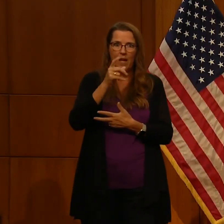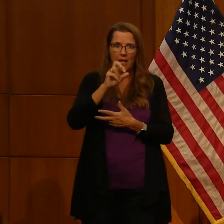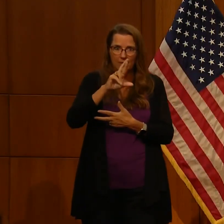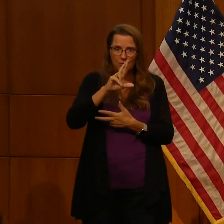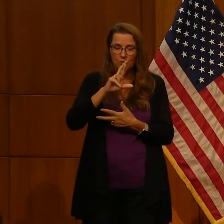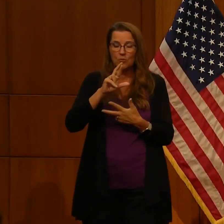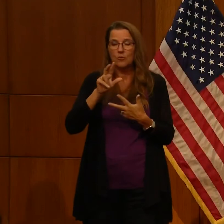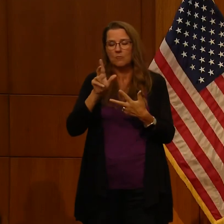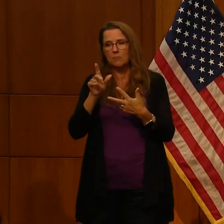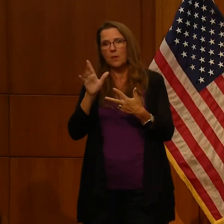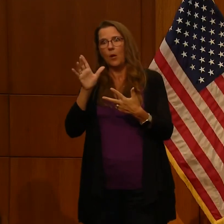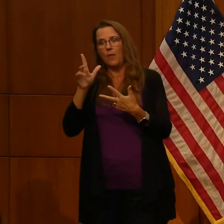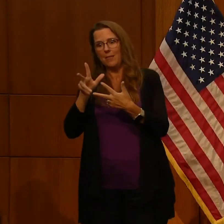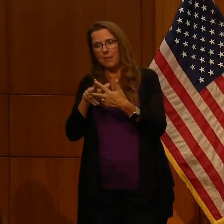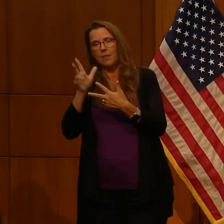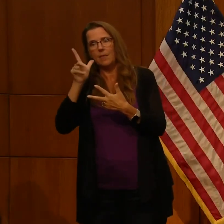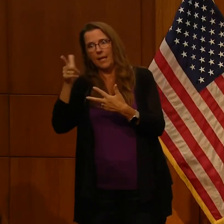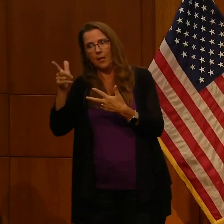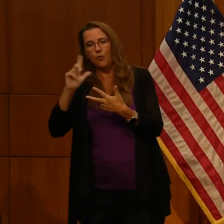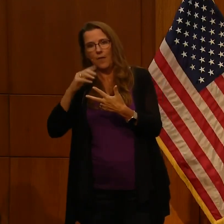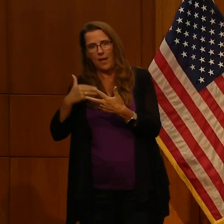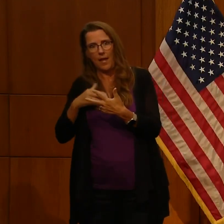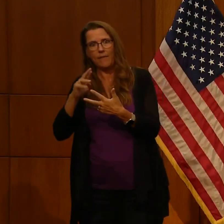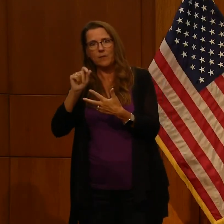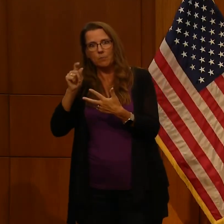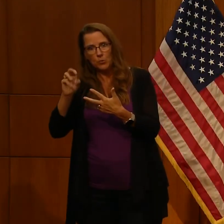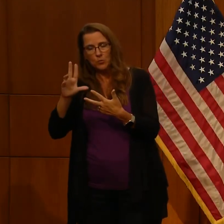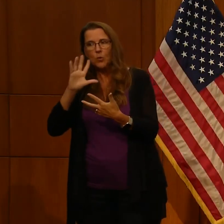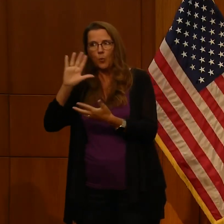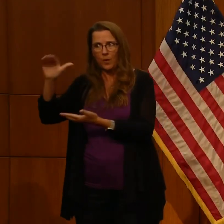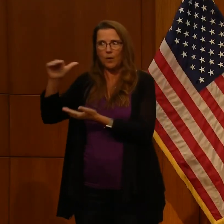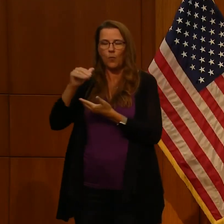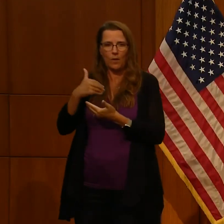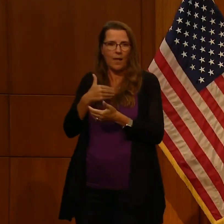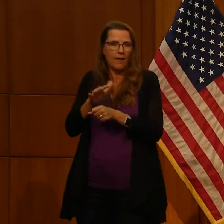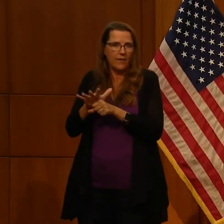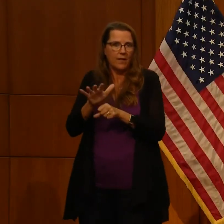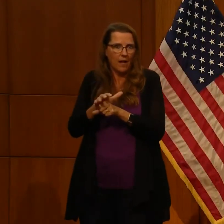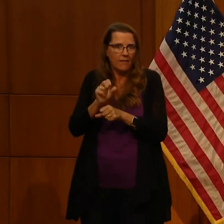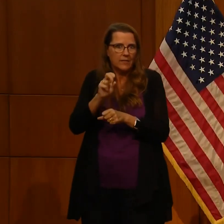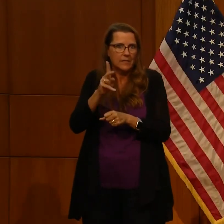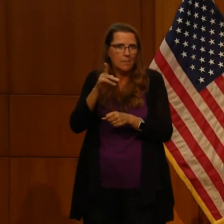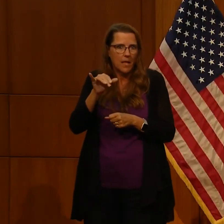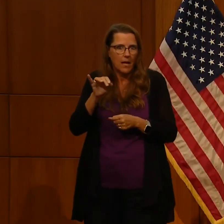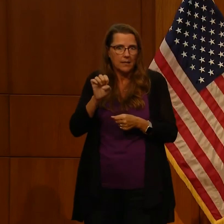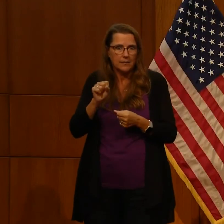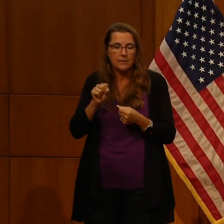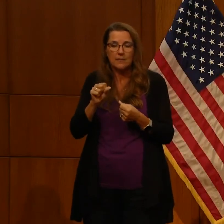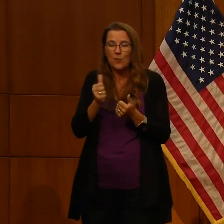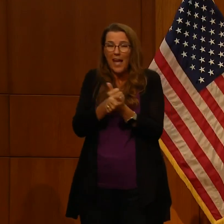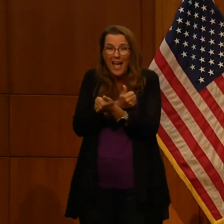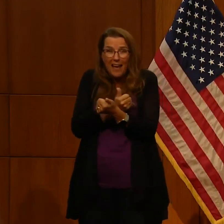FOR THE FIVE STAR BOOSTER IF MADONNA AND J AND J HAVE BOOSTERS, WHICH I ANTICIPATE